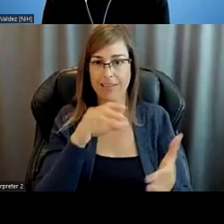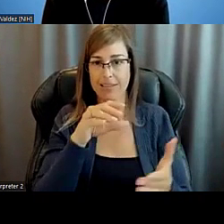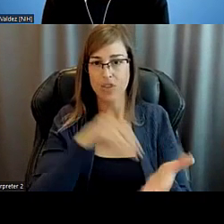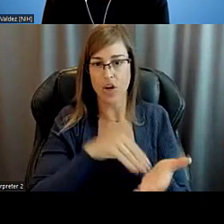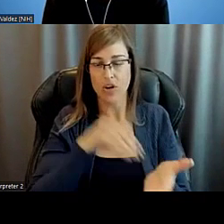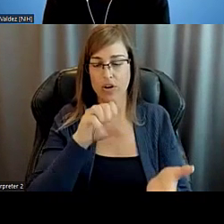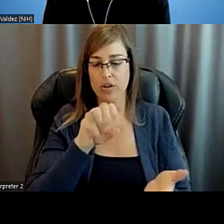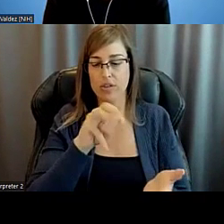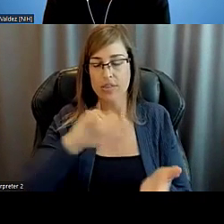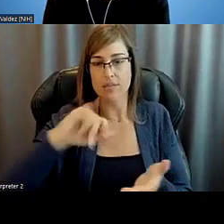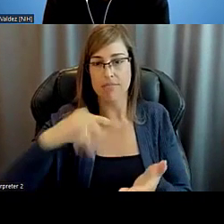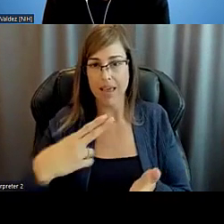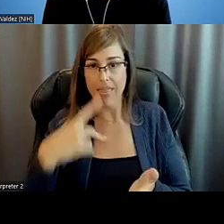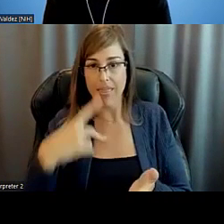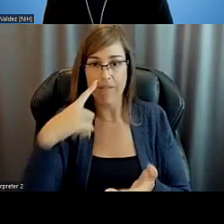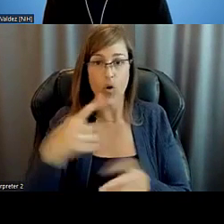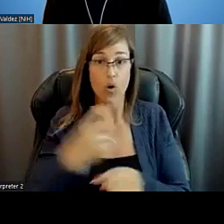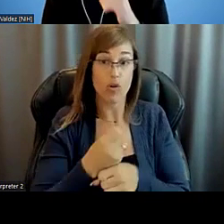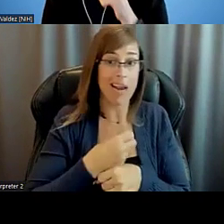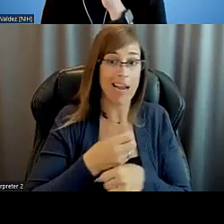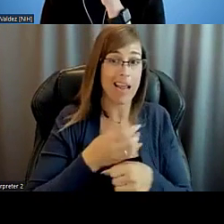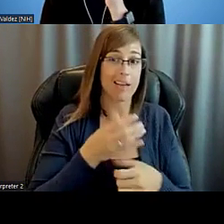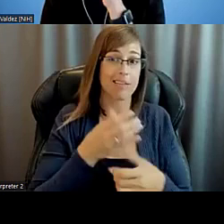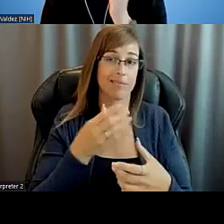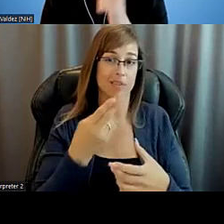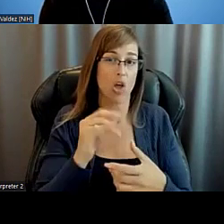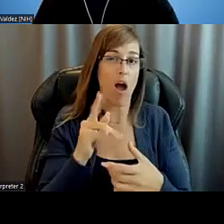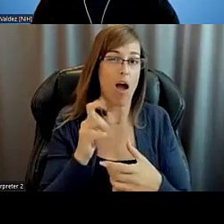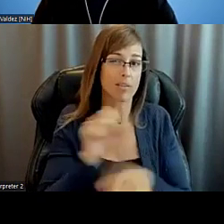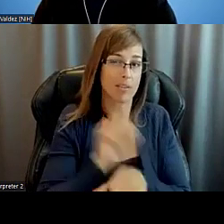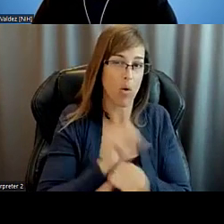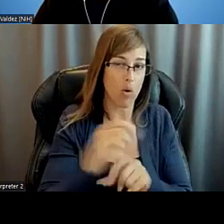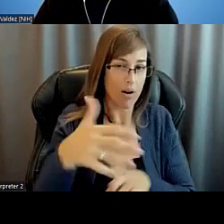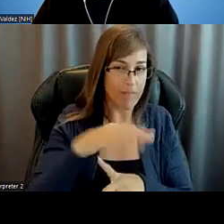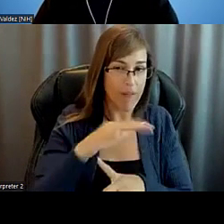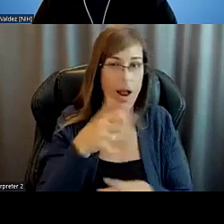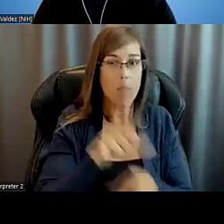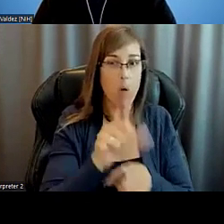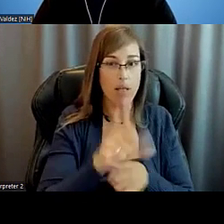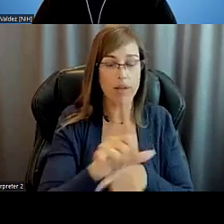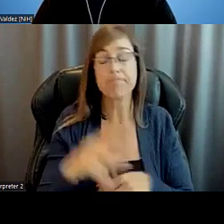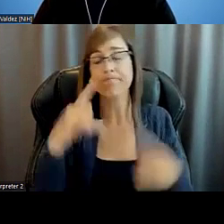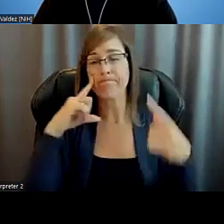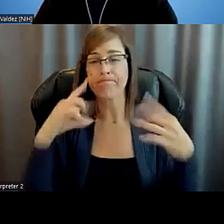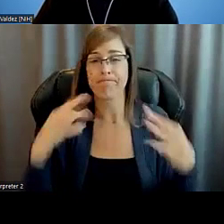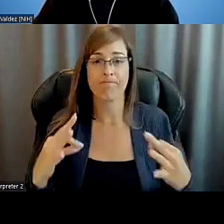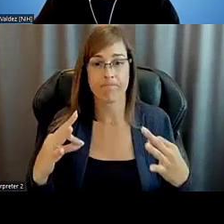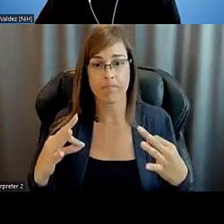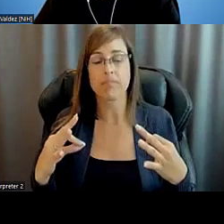and creating a hostile work environment, which is what I was talking about. So they decided, "Okay, let's .. We're going to have Paula Postdoc